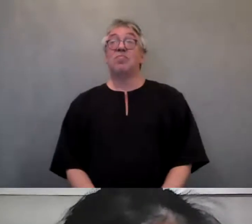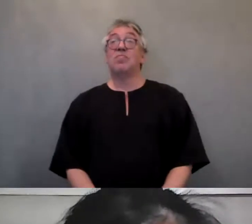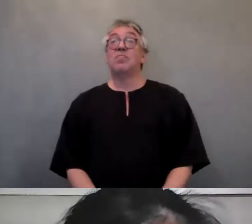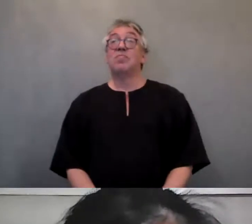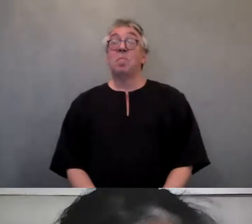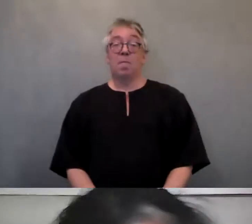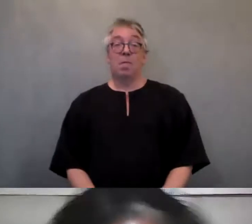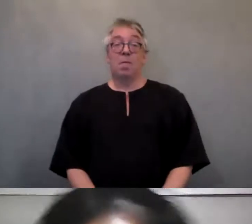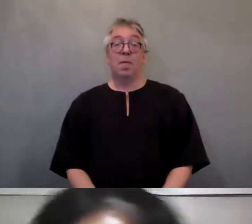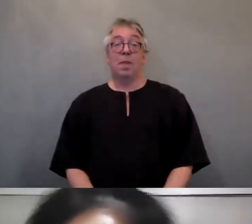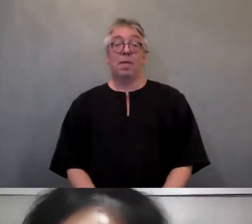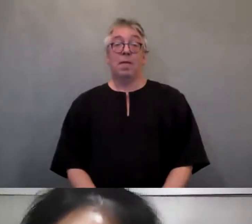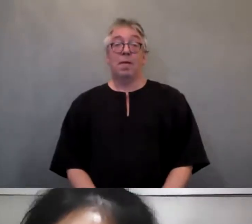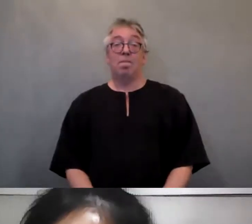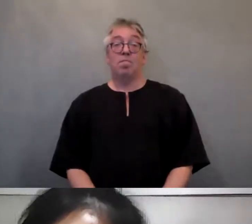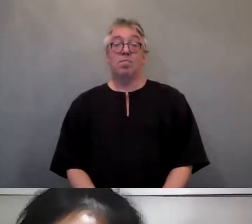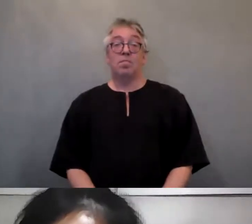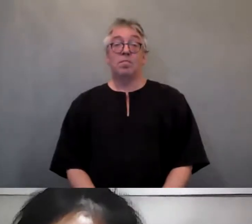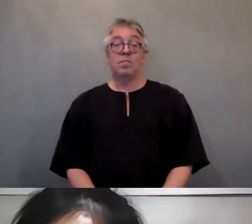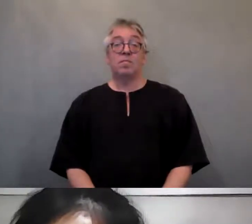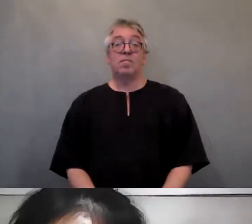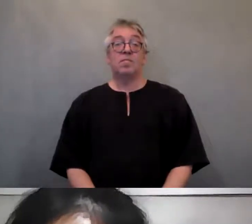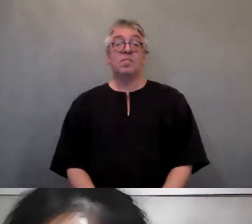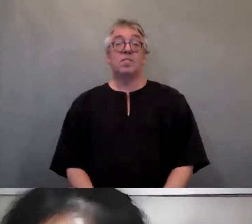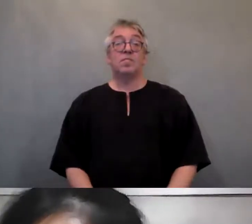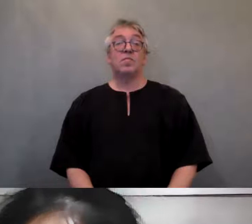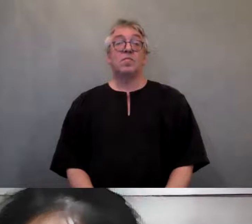You are muted, Darja. Please unmute yourself